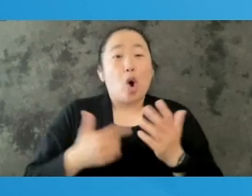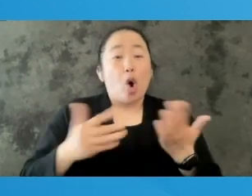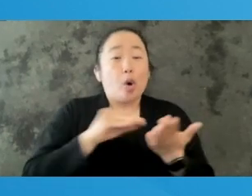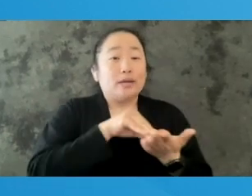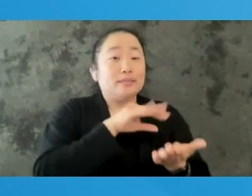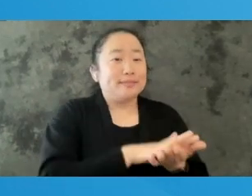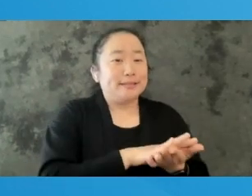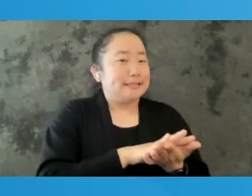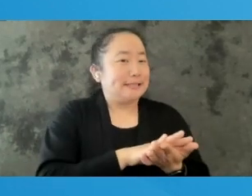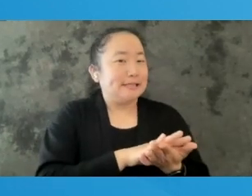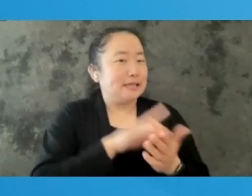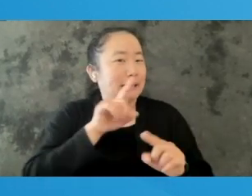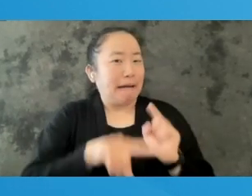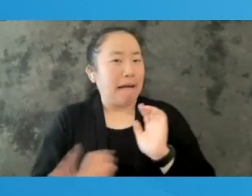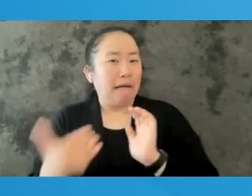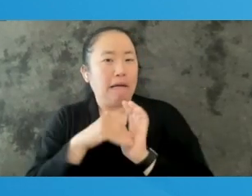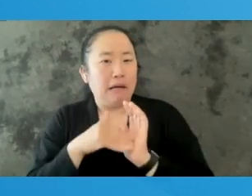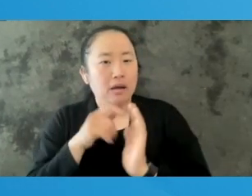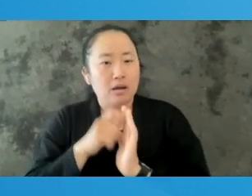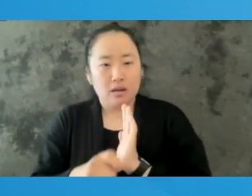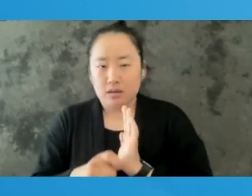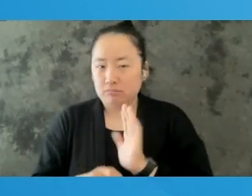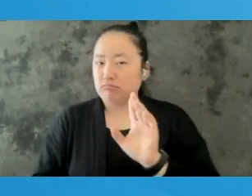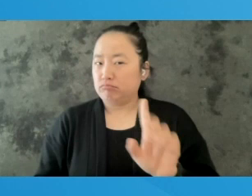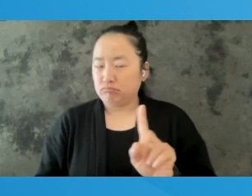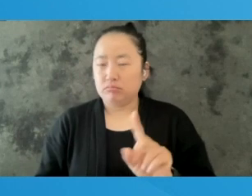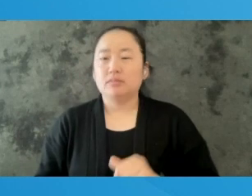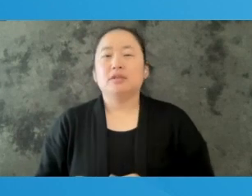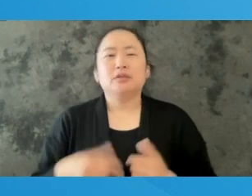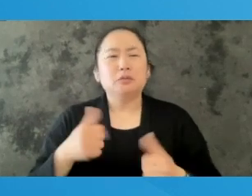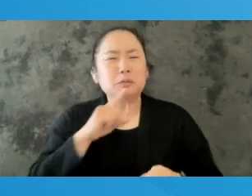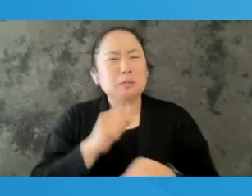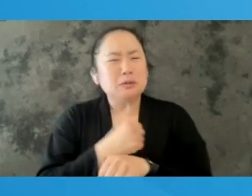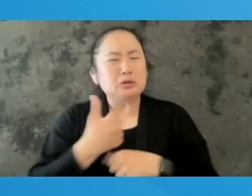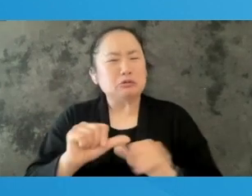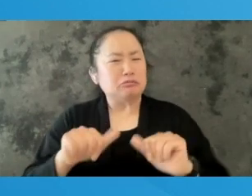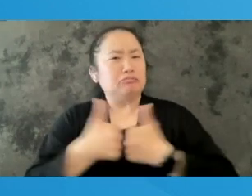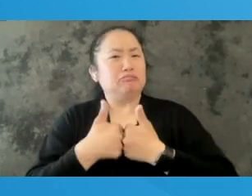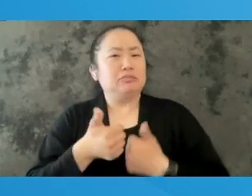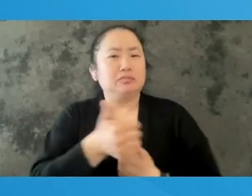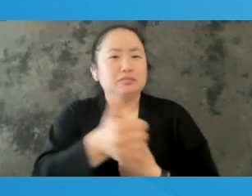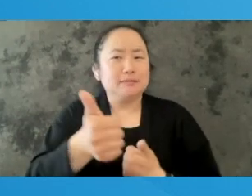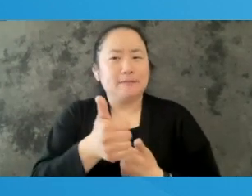And I'd encourage you to really stretch yourself in words that you would use to describe.